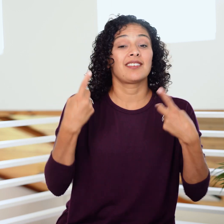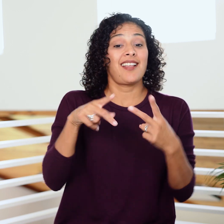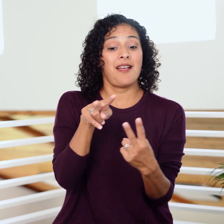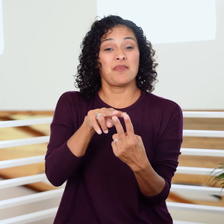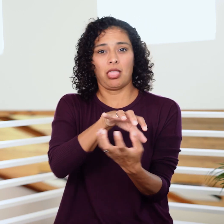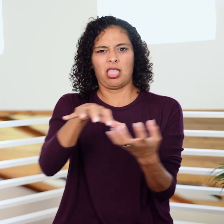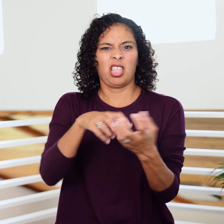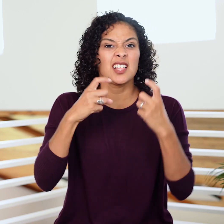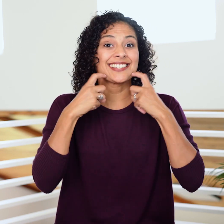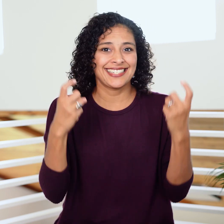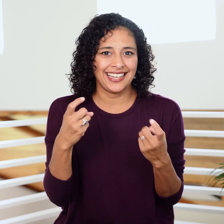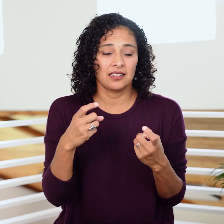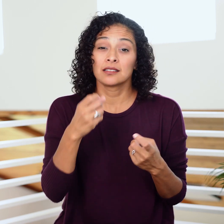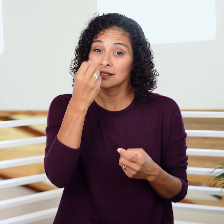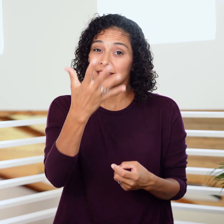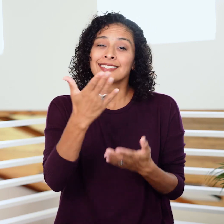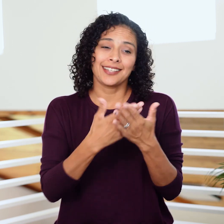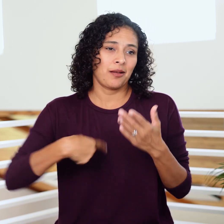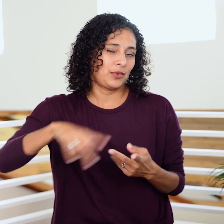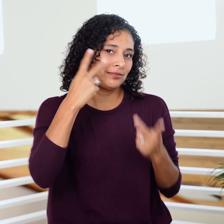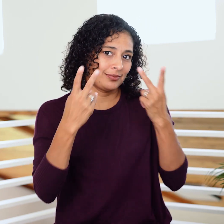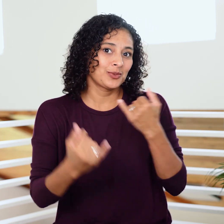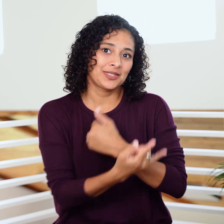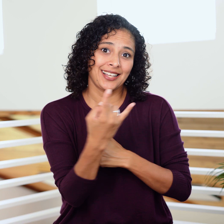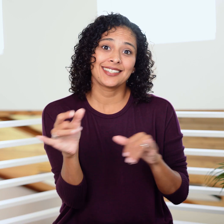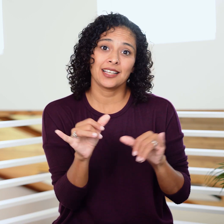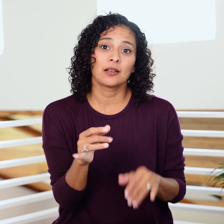Through a tangled mess of sin, part of which we saw today,